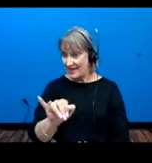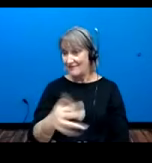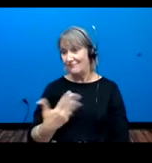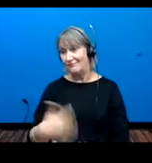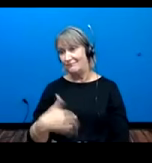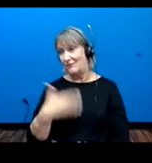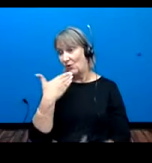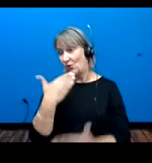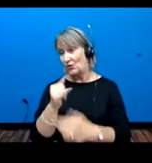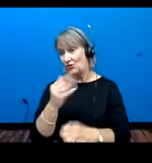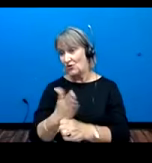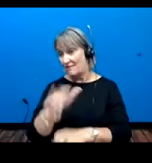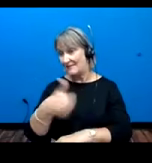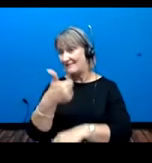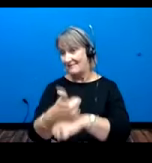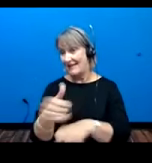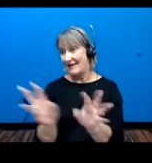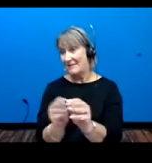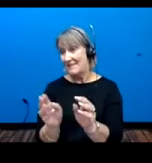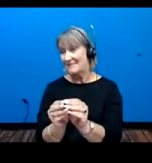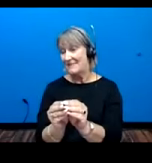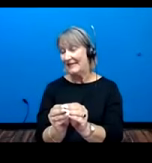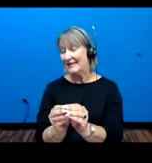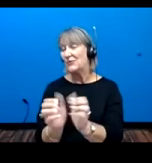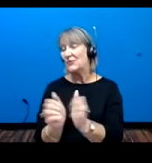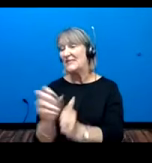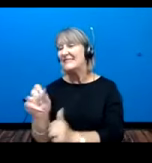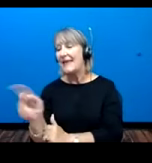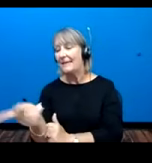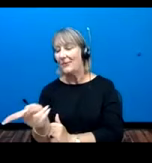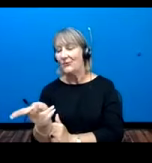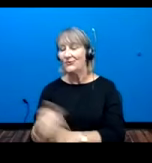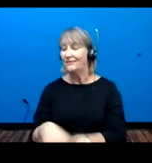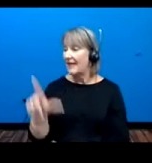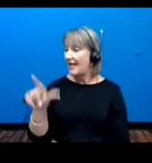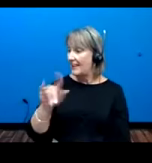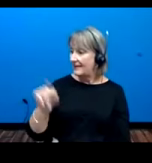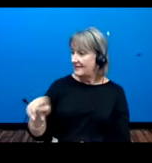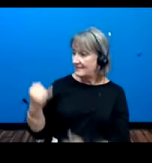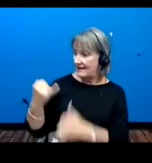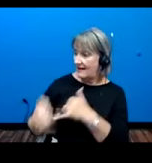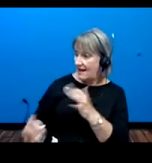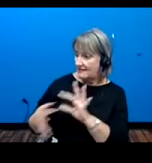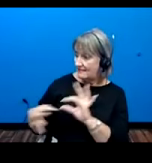the webinar with Sam. So thank y’all very much. Liz, anything you want to say as we wrap up?